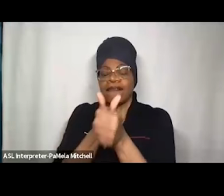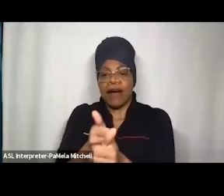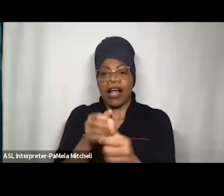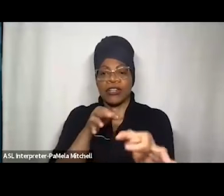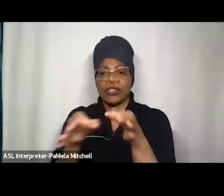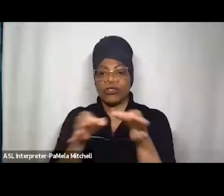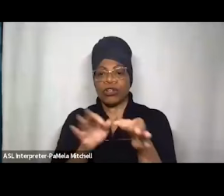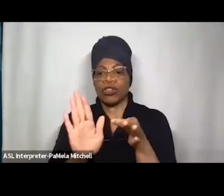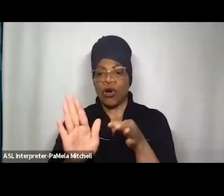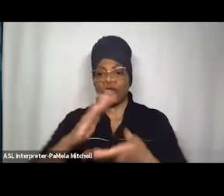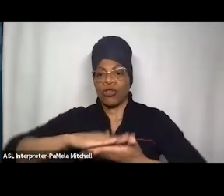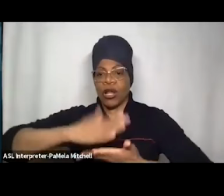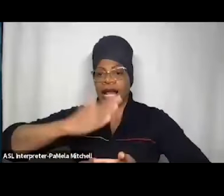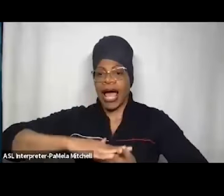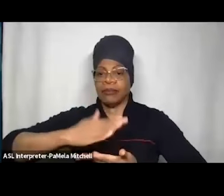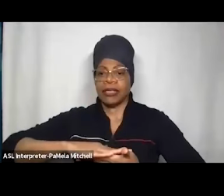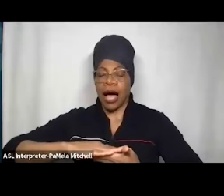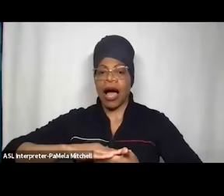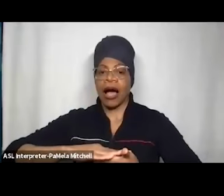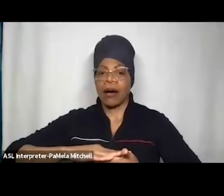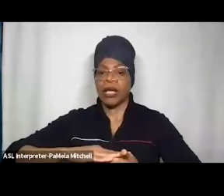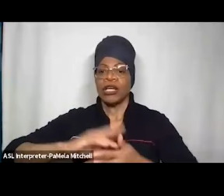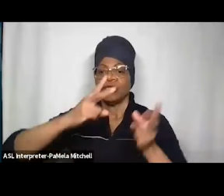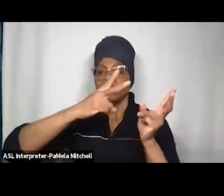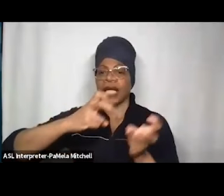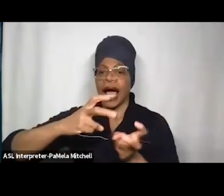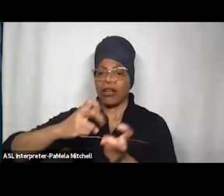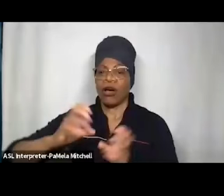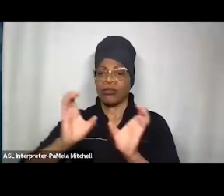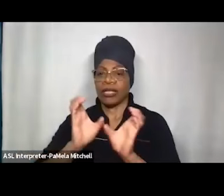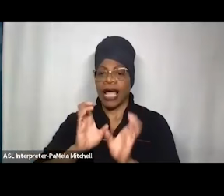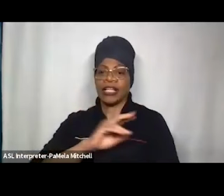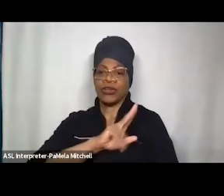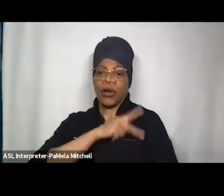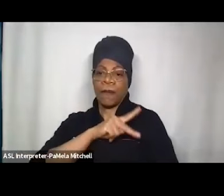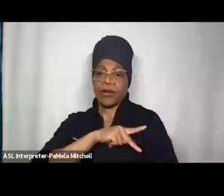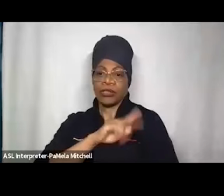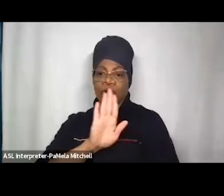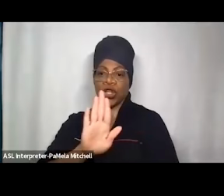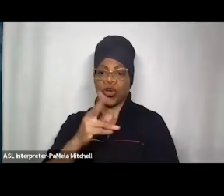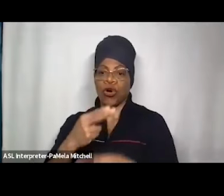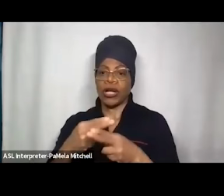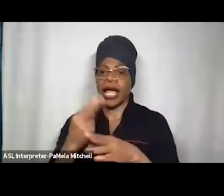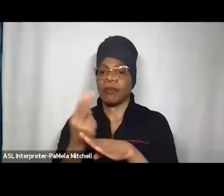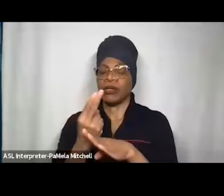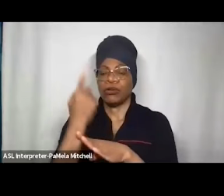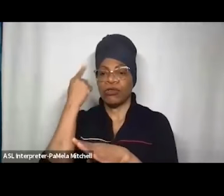to download that certificate. And then you will personalize it with your name and use that for your personal portfolio.